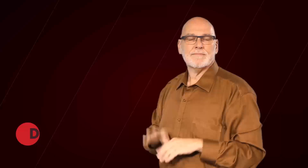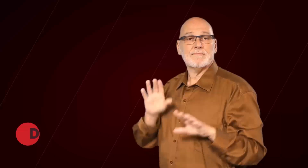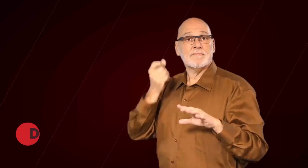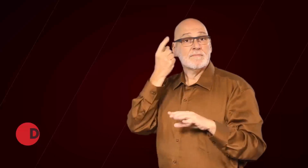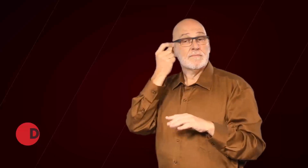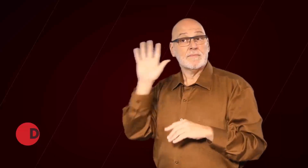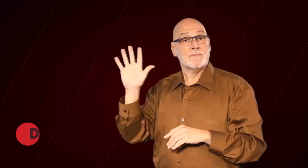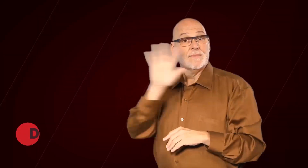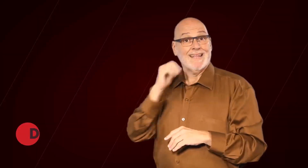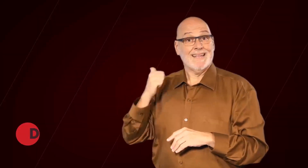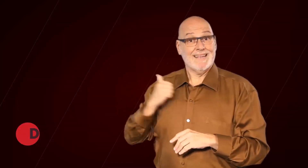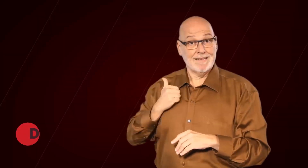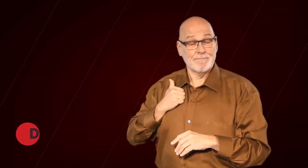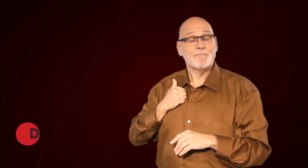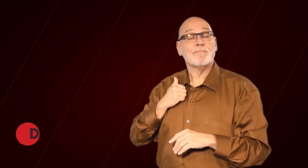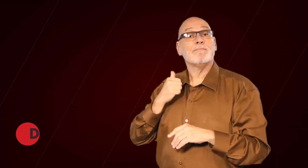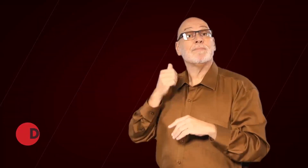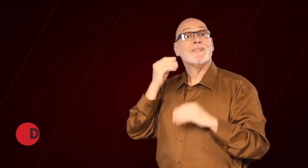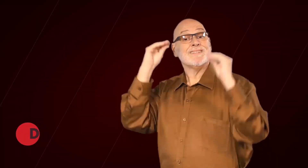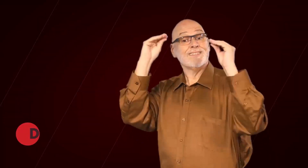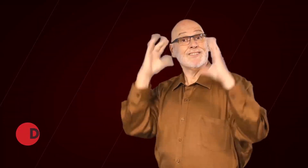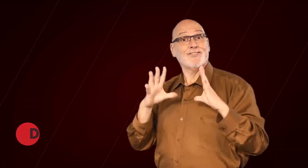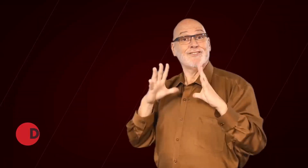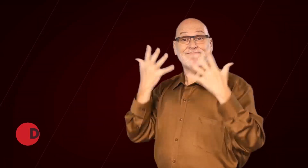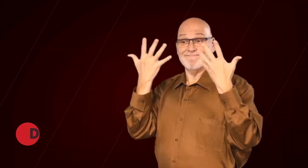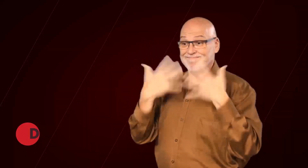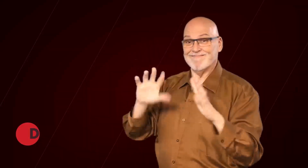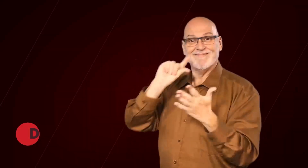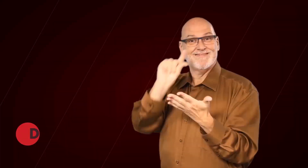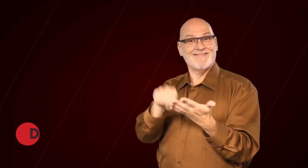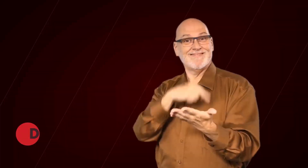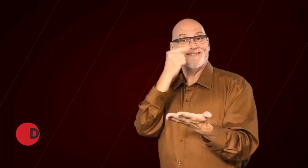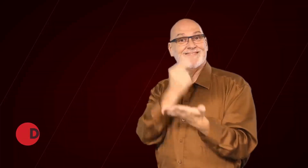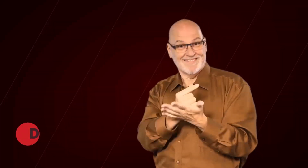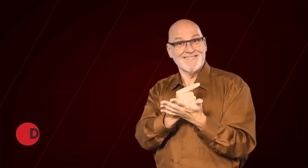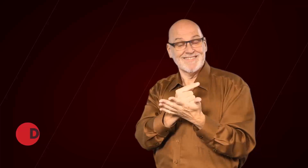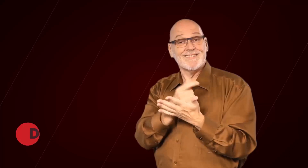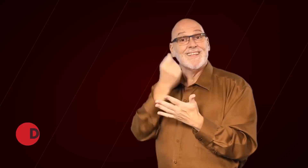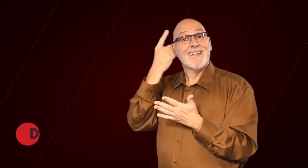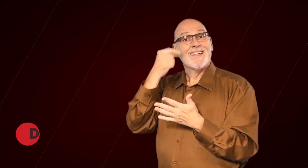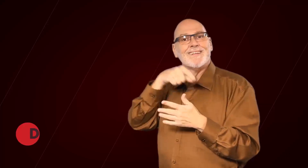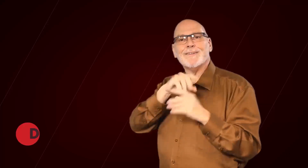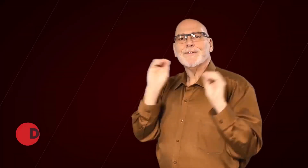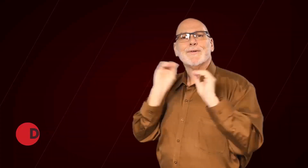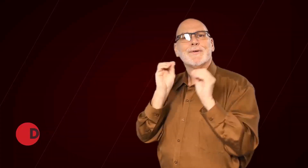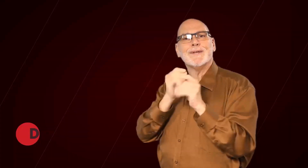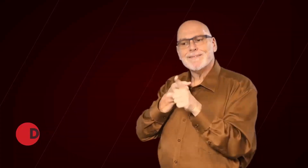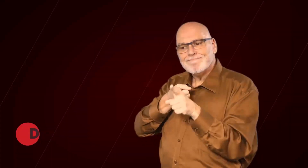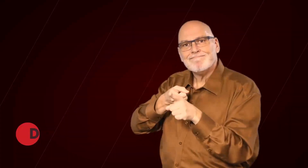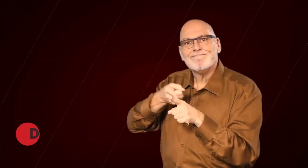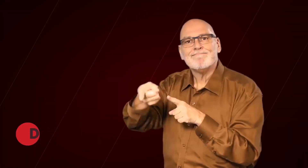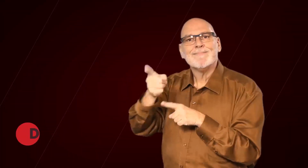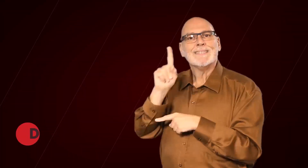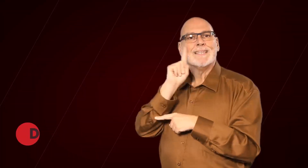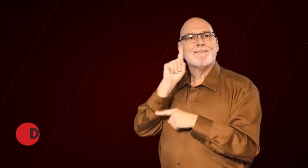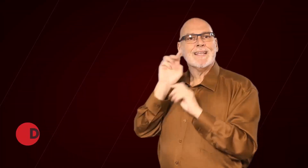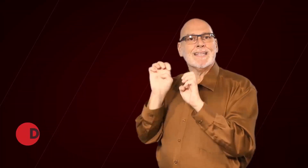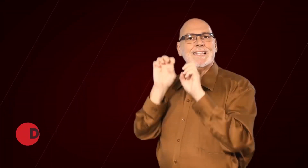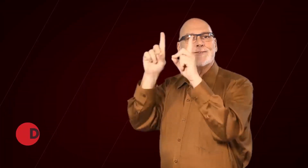[ANSELMO]: In Canada, after a teacher graduates there is no Deaf Education